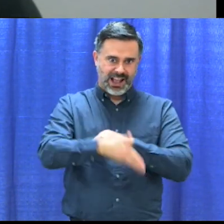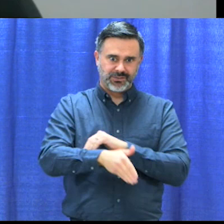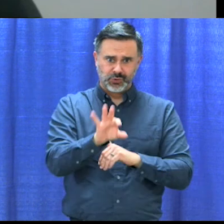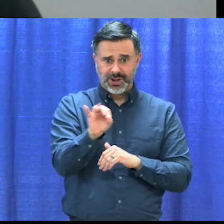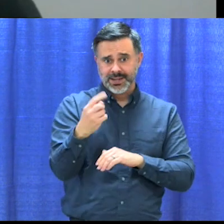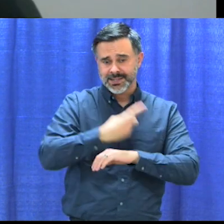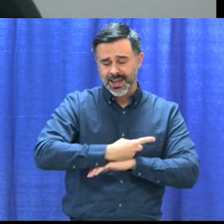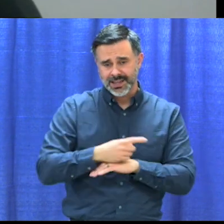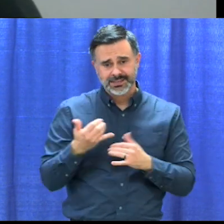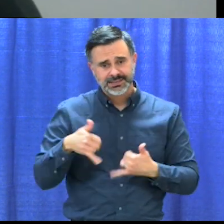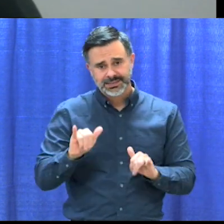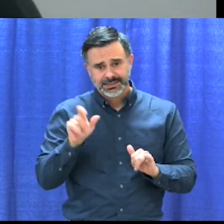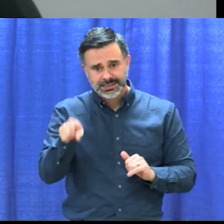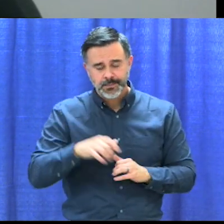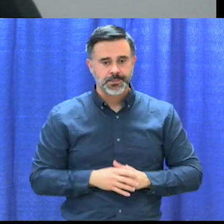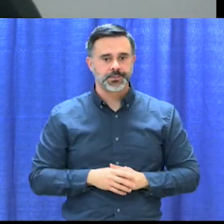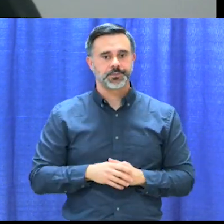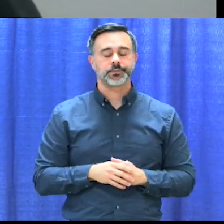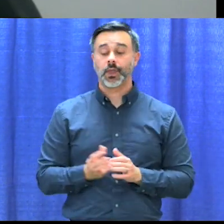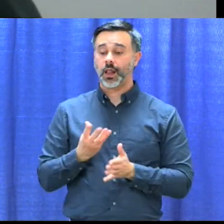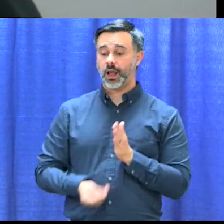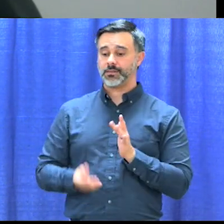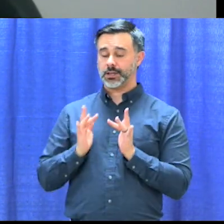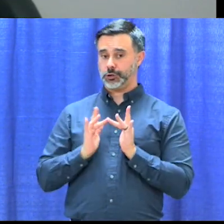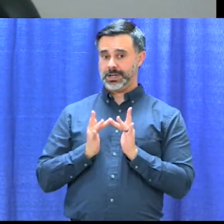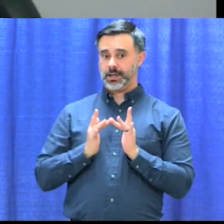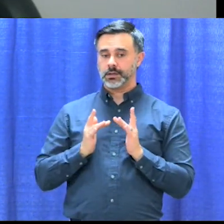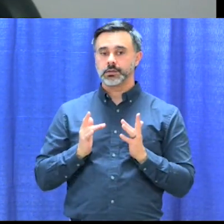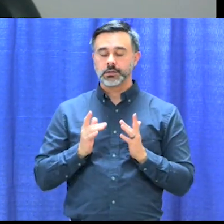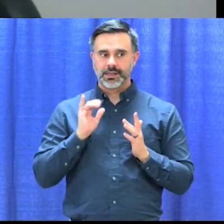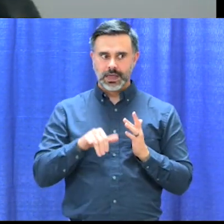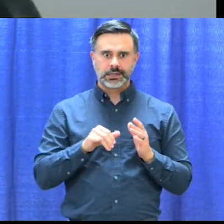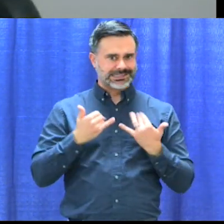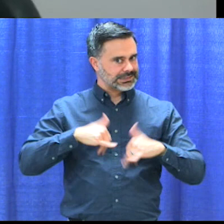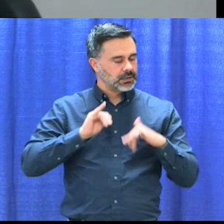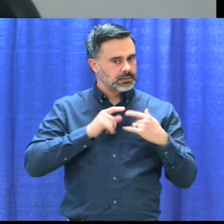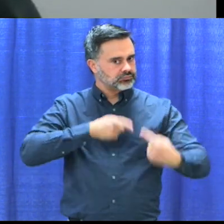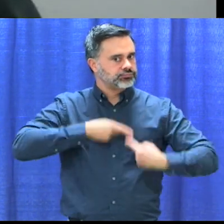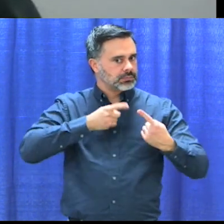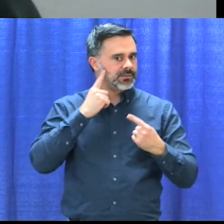Lack of access to Internet persists for many of our parents and in our students so that's